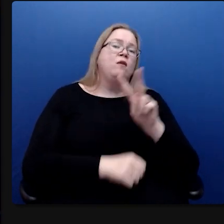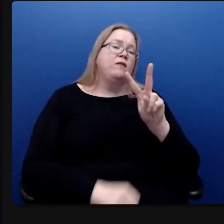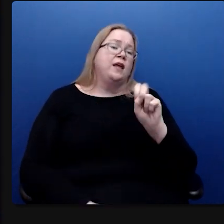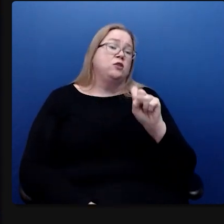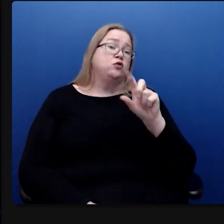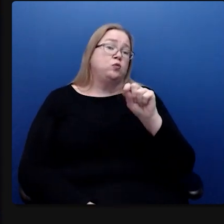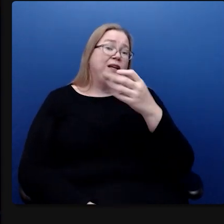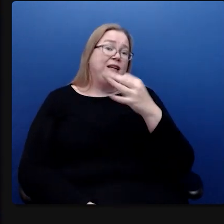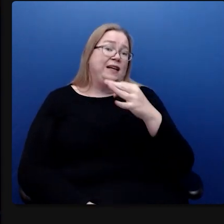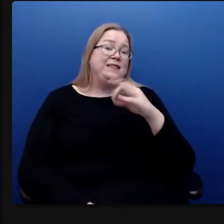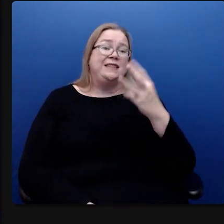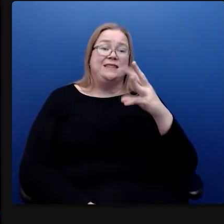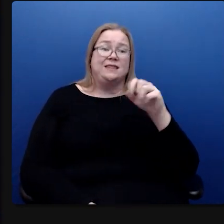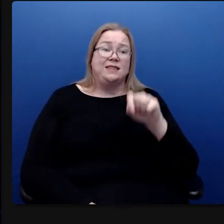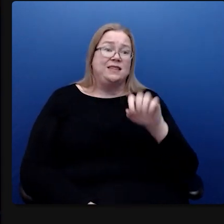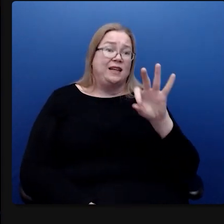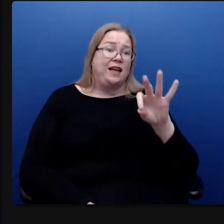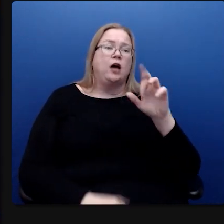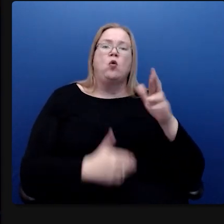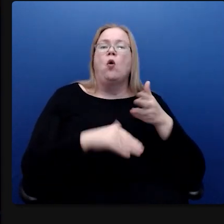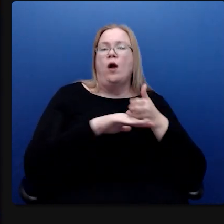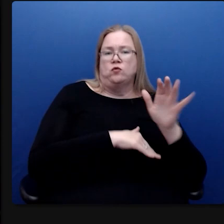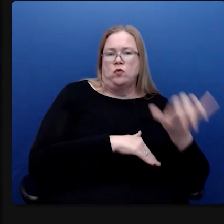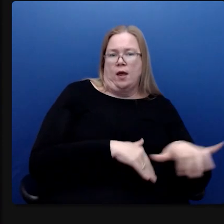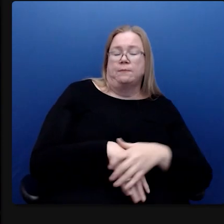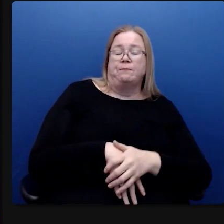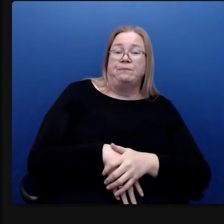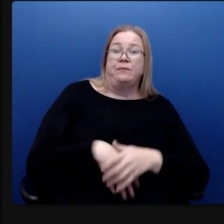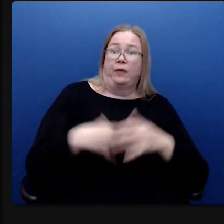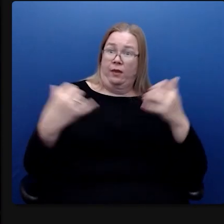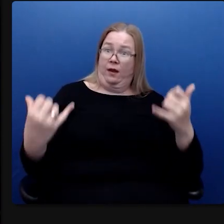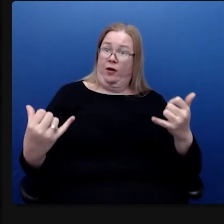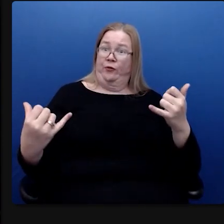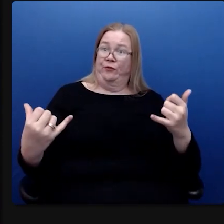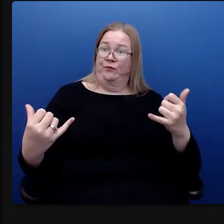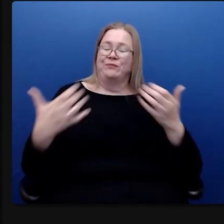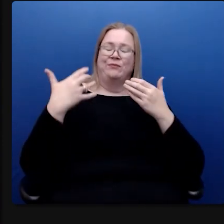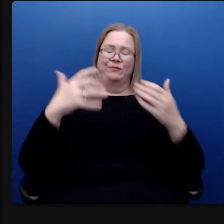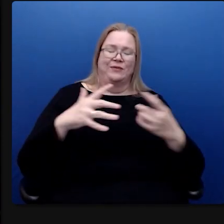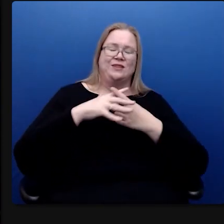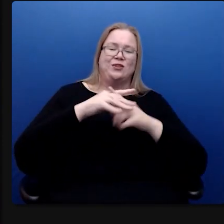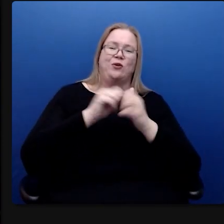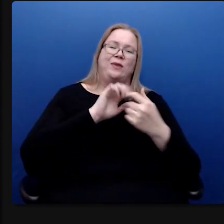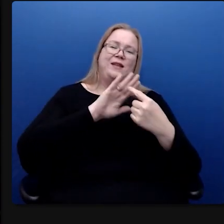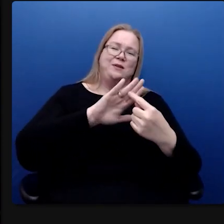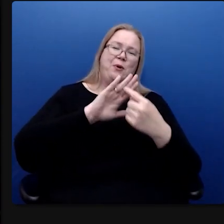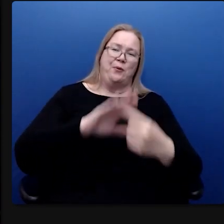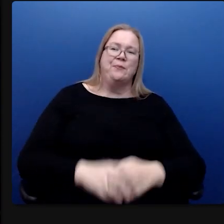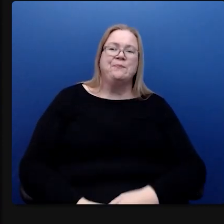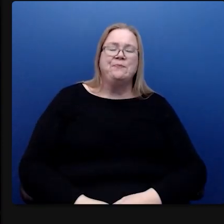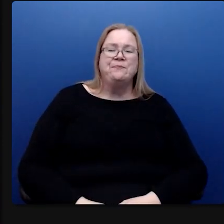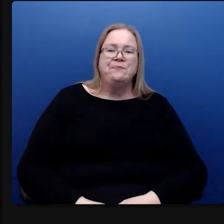who are on VS 2019 16.9 or later. Now let's get started with the demos.